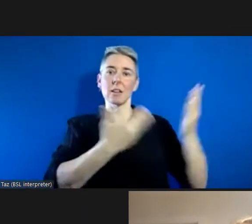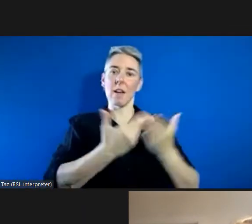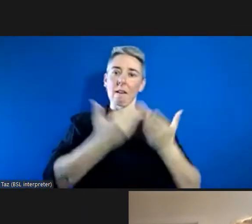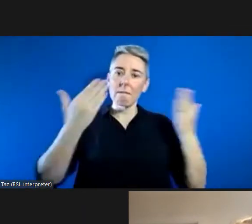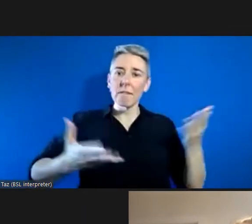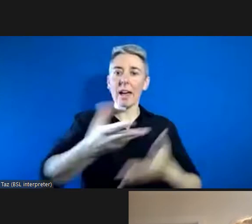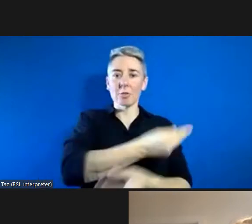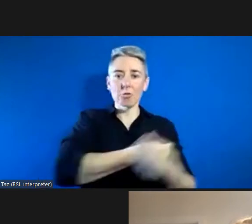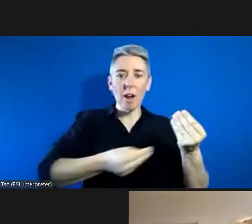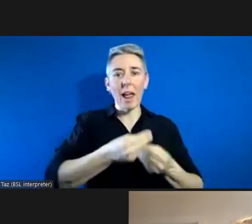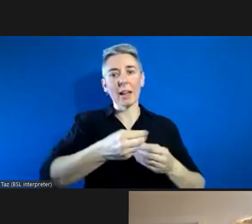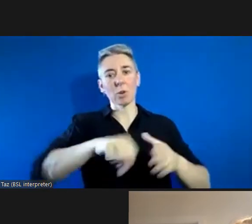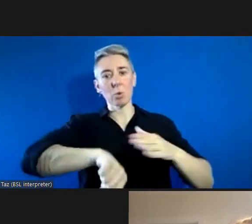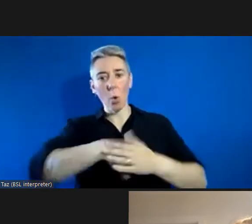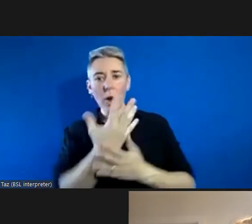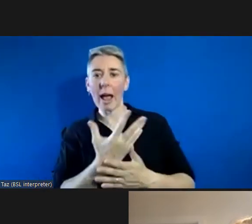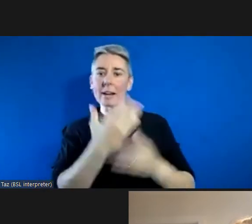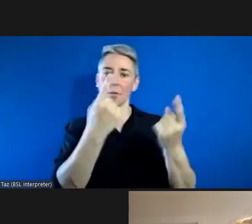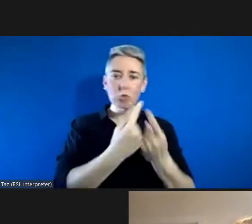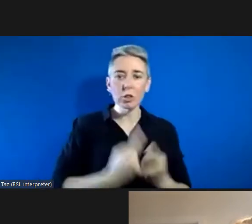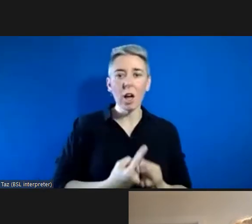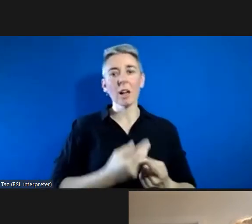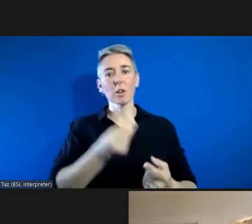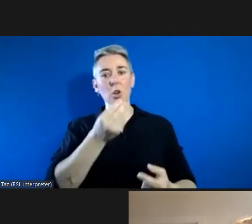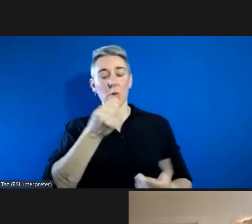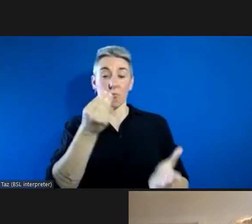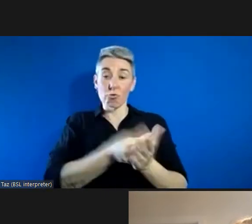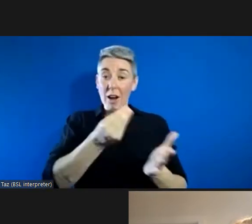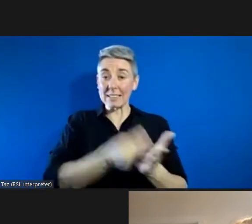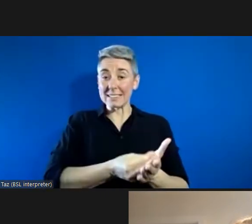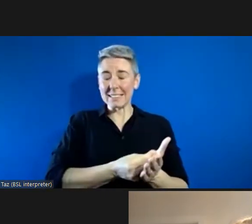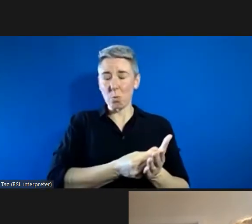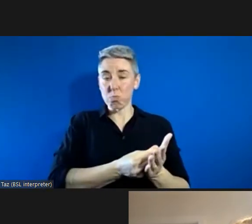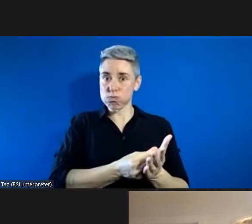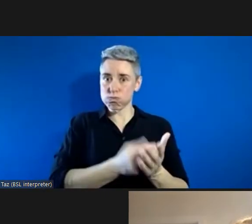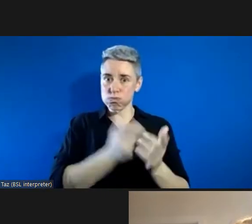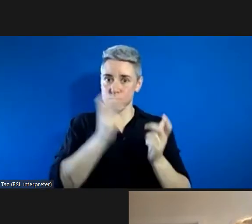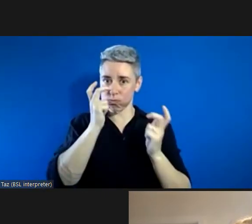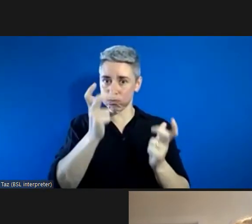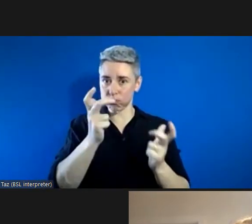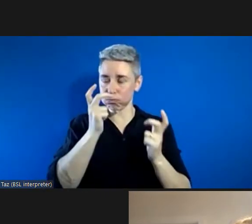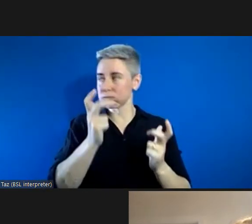organic products, prices that would probably have cost most of the existing locals an hour's pay.